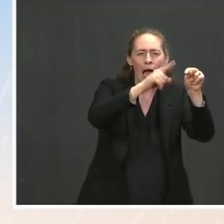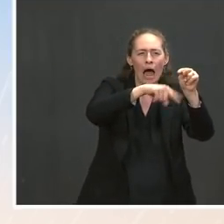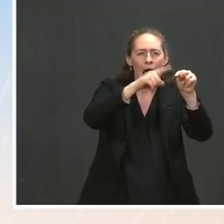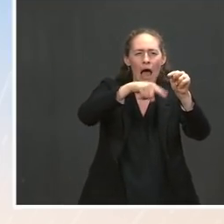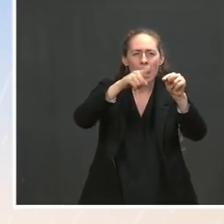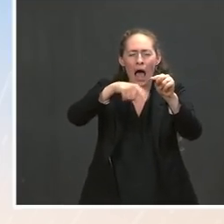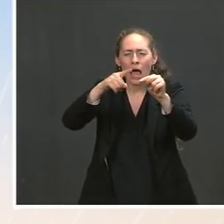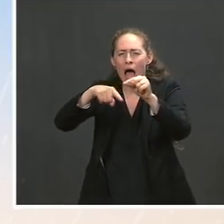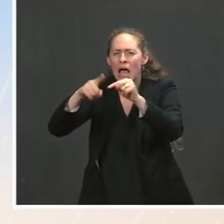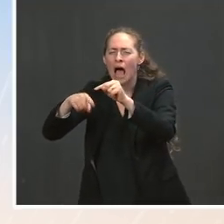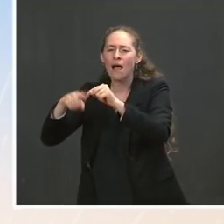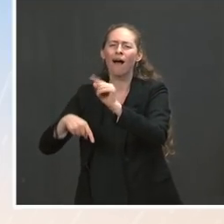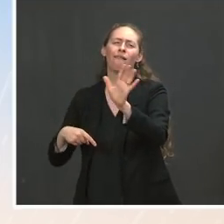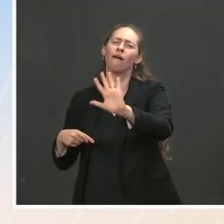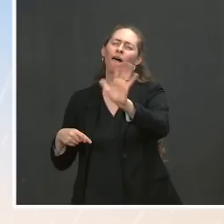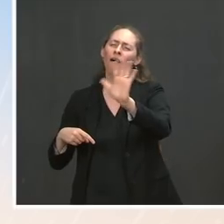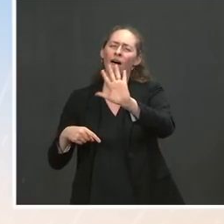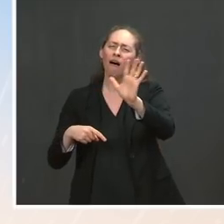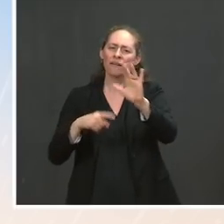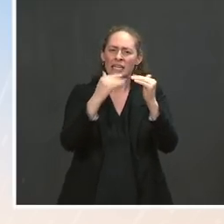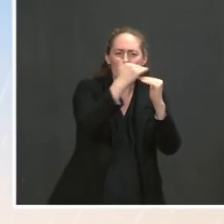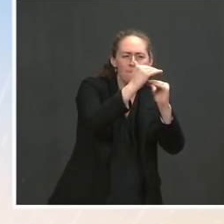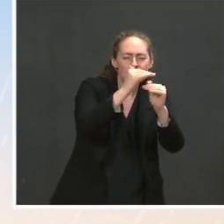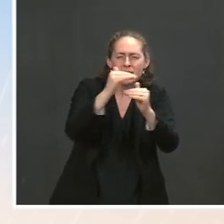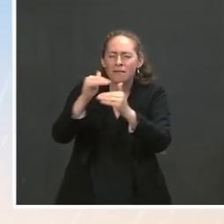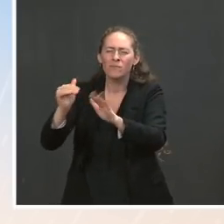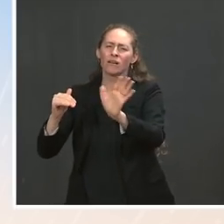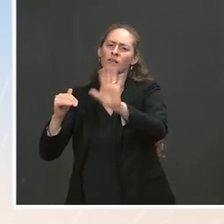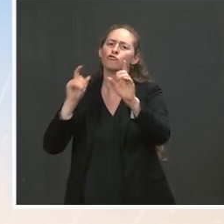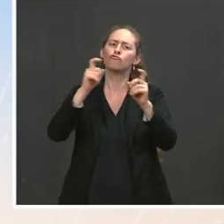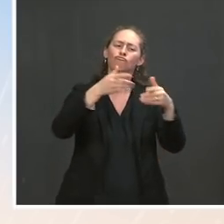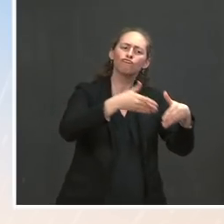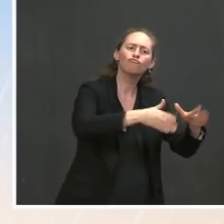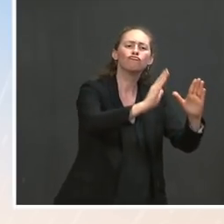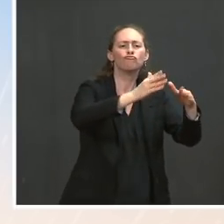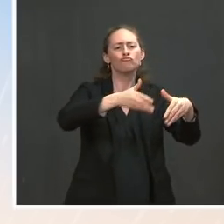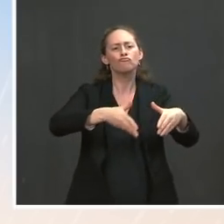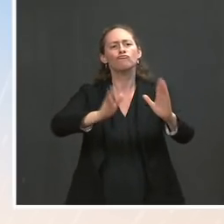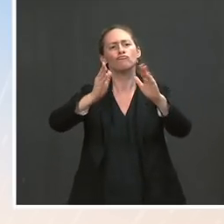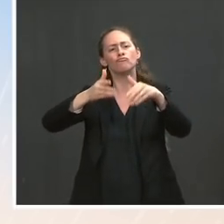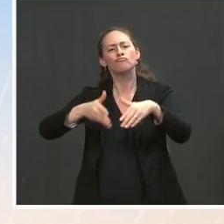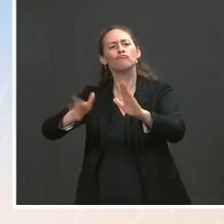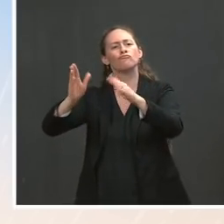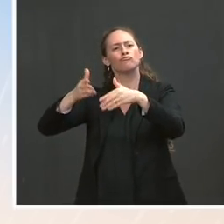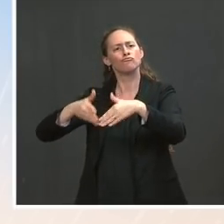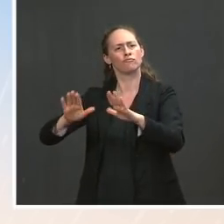And so, that's a great concern, one he certainly shares with the elected official who was arrested.